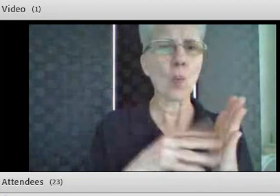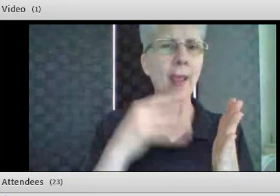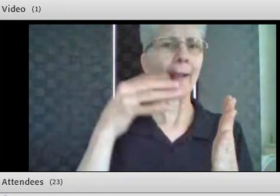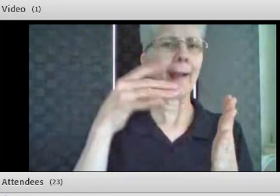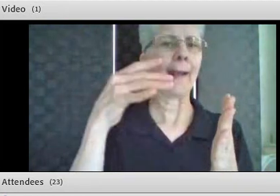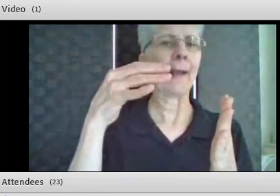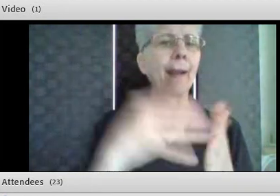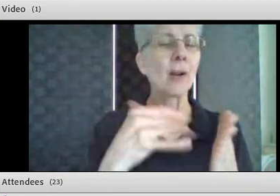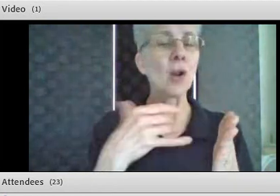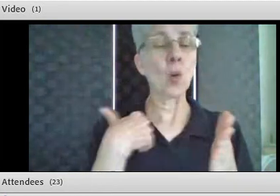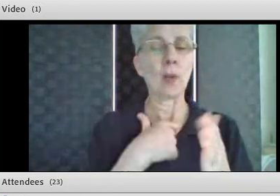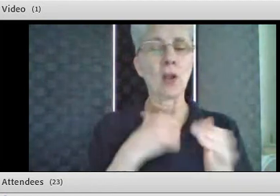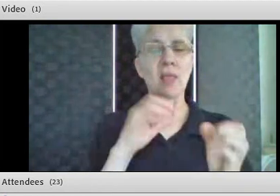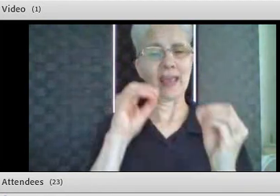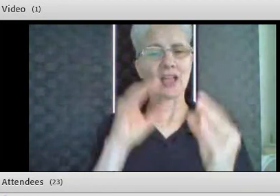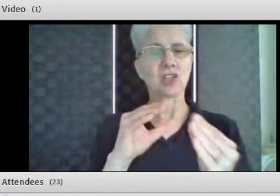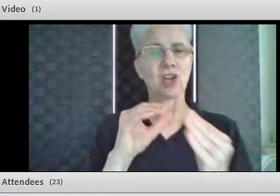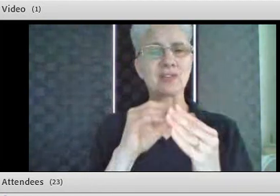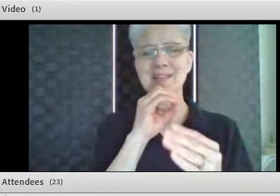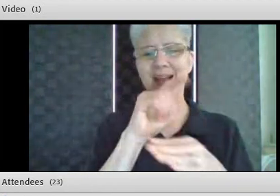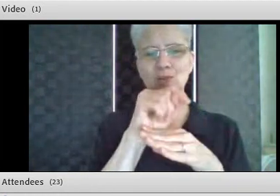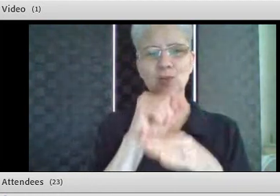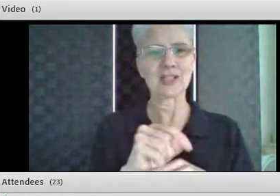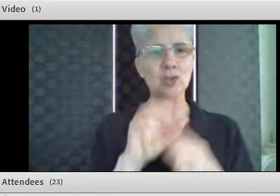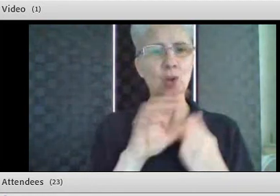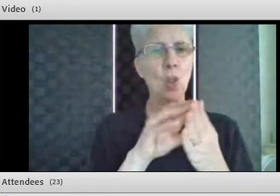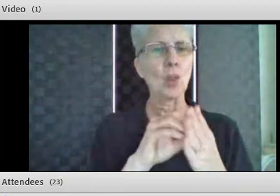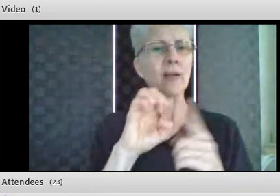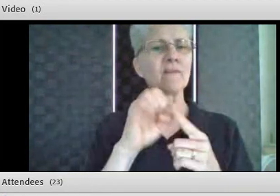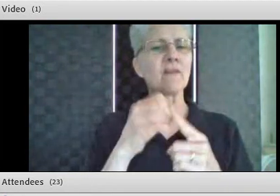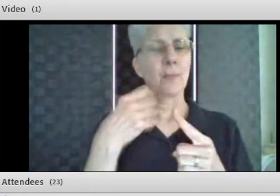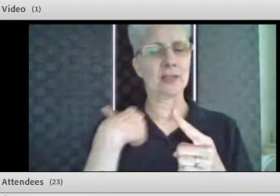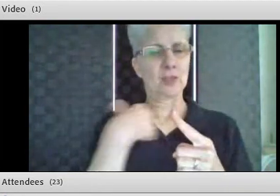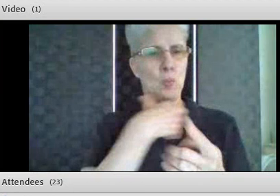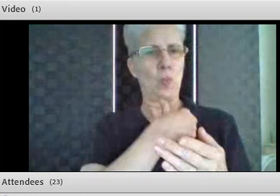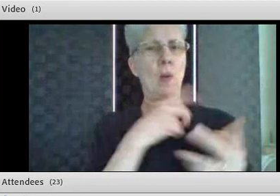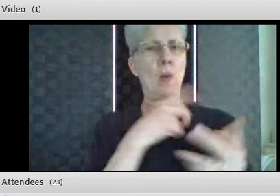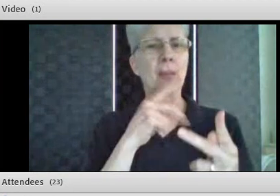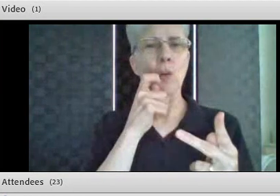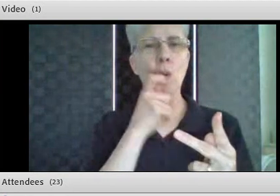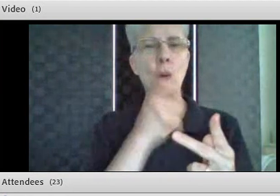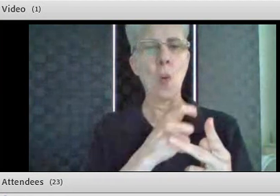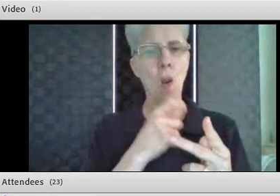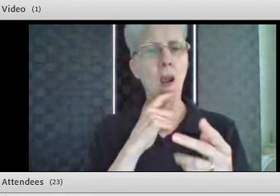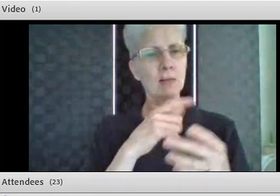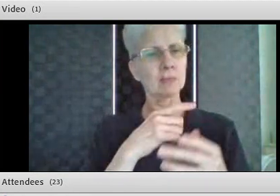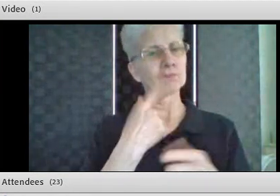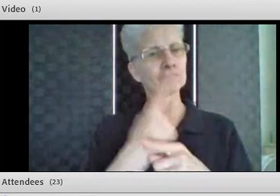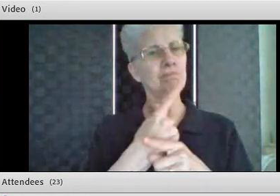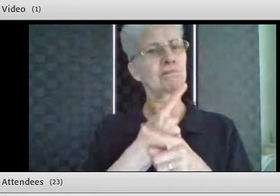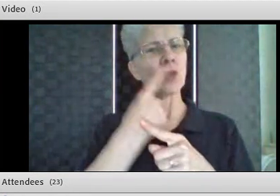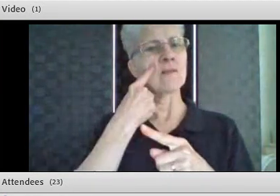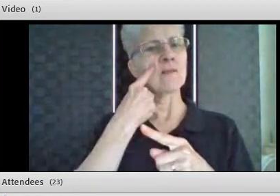deemed to be most important, and as that happens, opportunities for kids to experiment and play and learn through discovery are becoming increasingly rare.